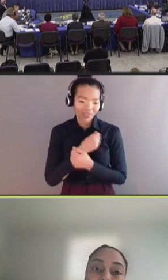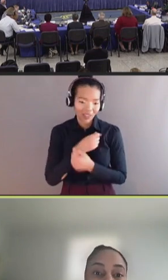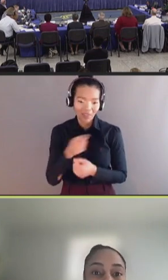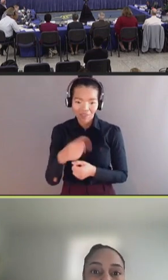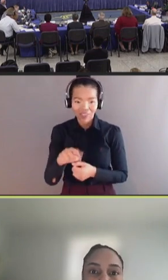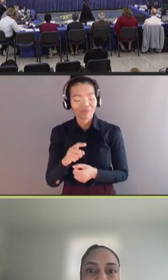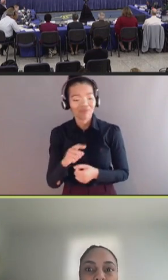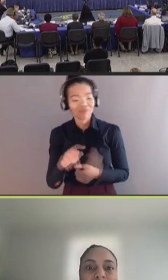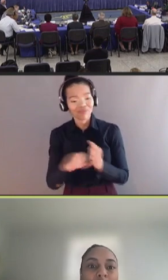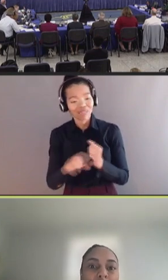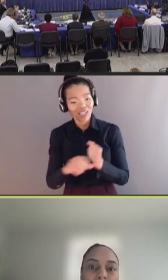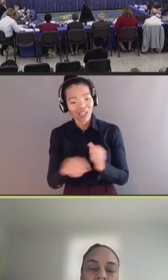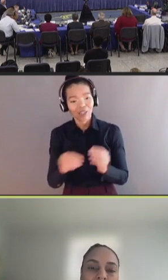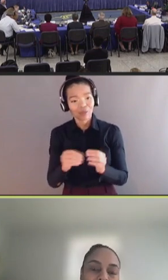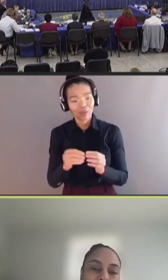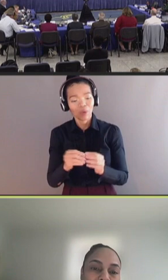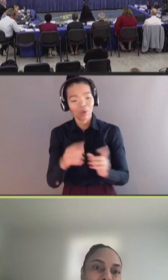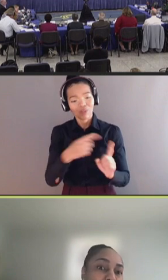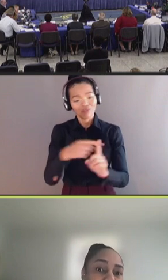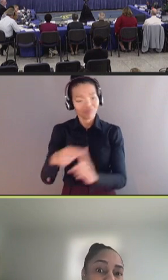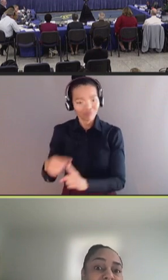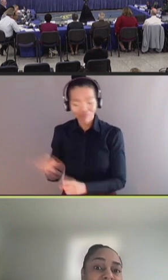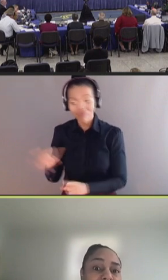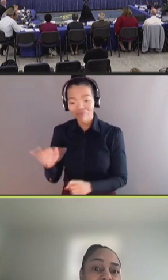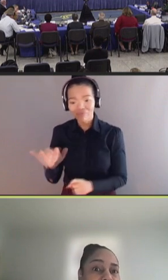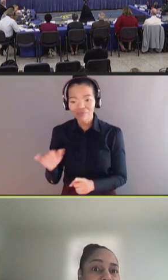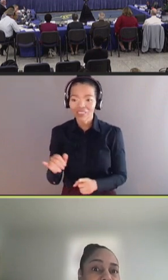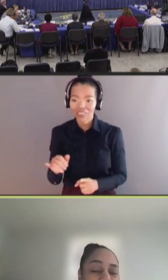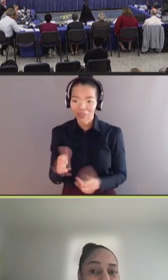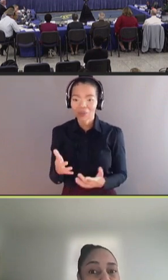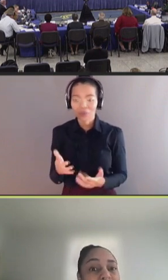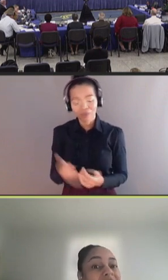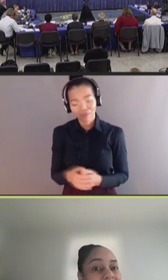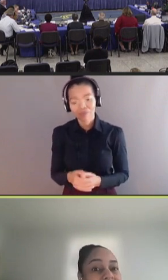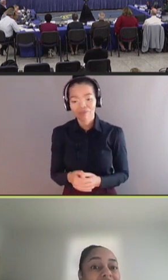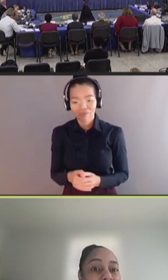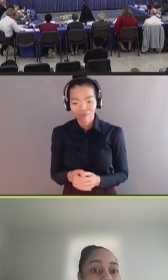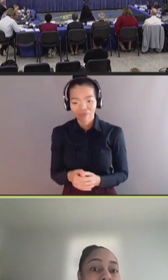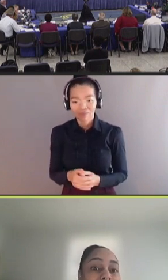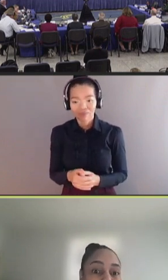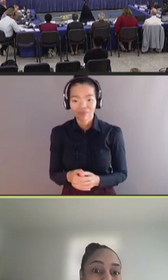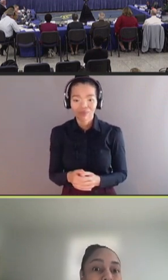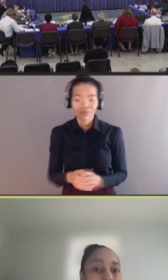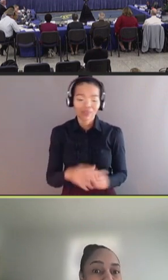uplifting. But also, you know, there is a -- there's both a gain and a loss frame,